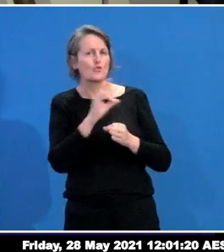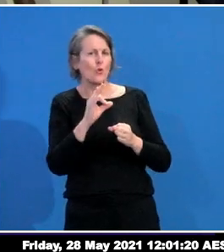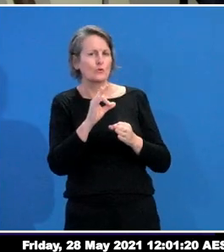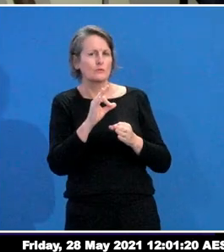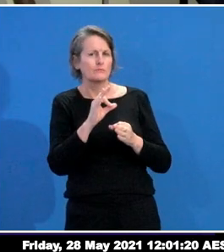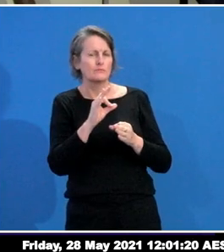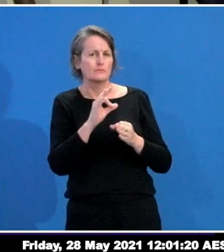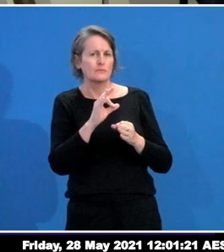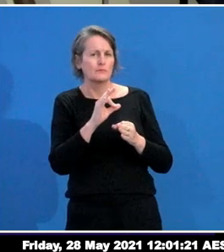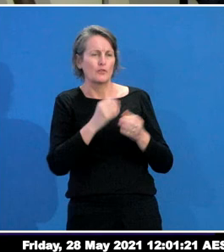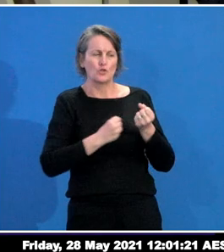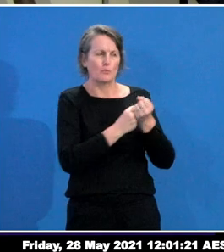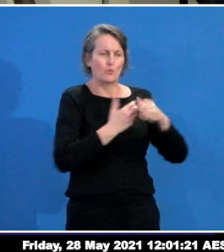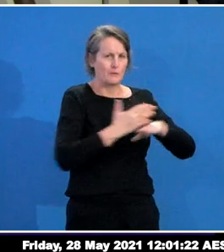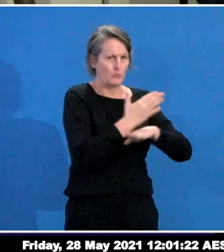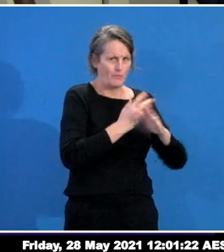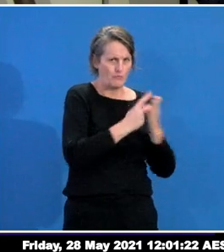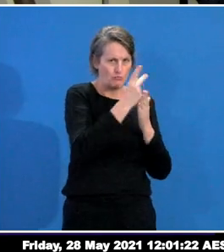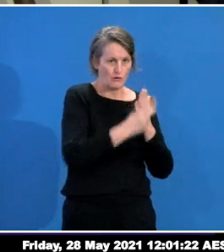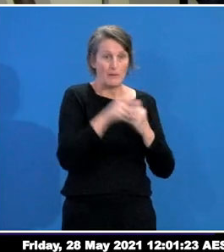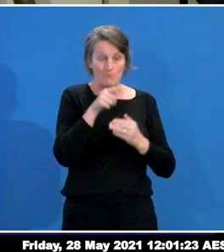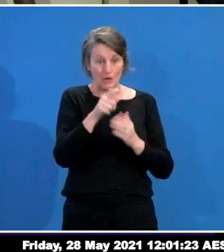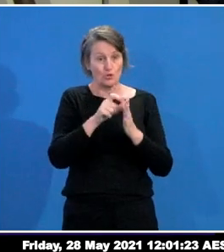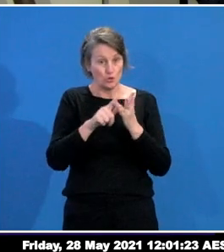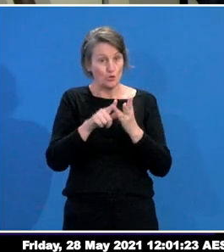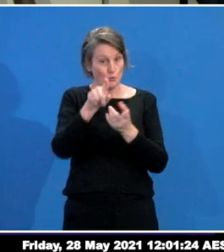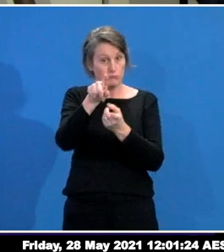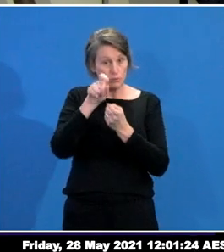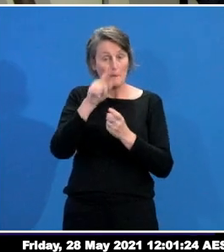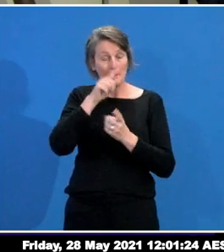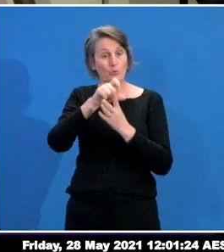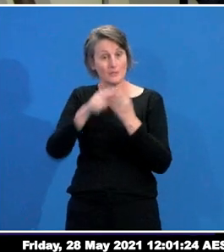Do you actively recruit disabled people to work in your organisation?